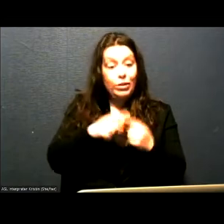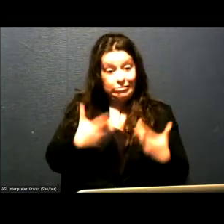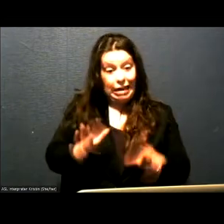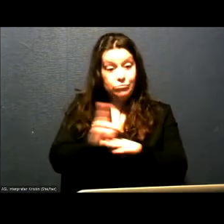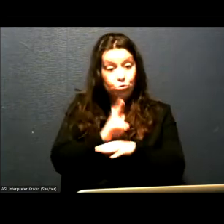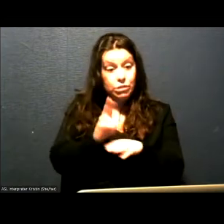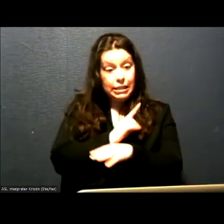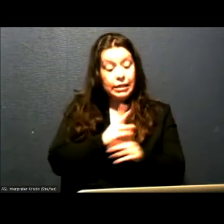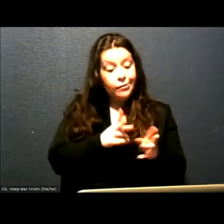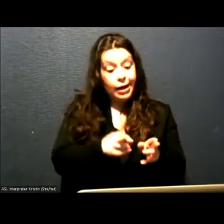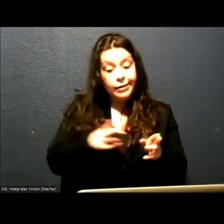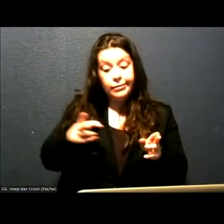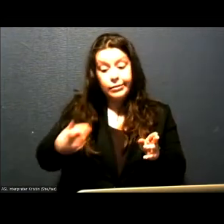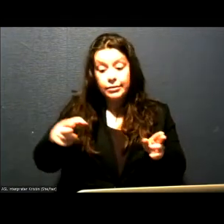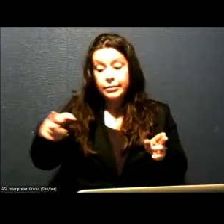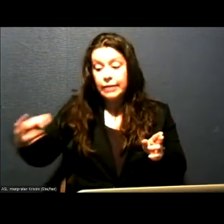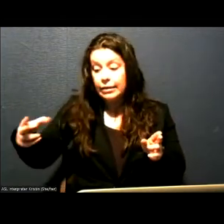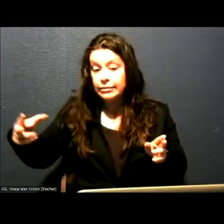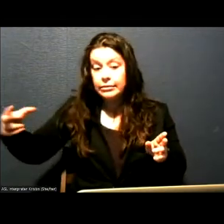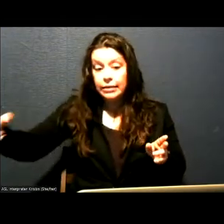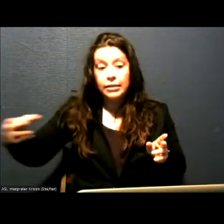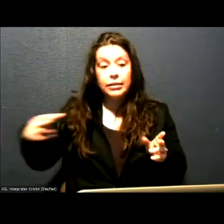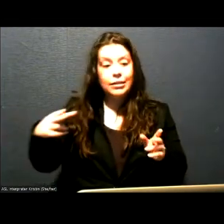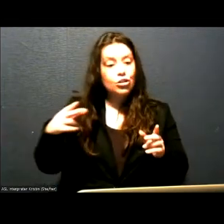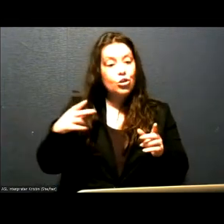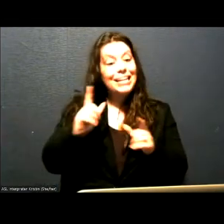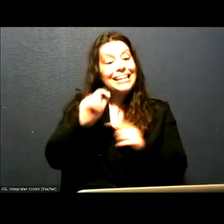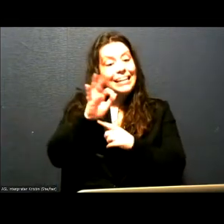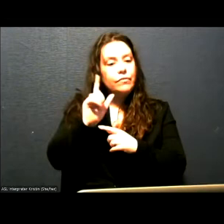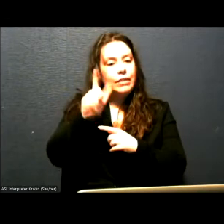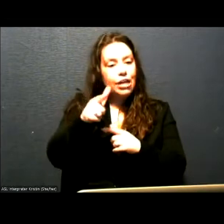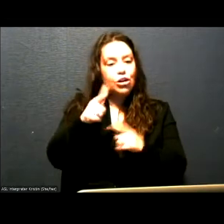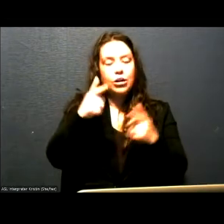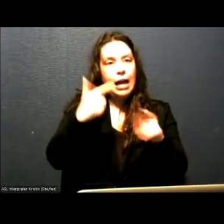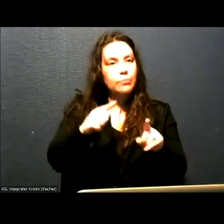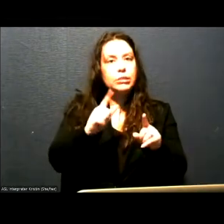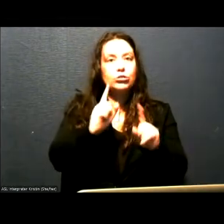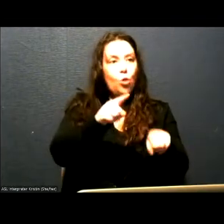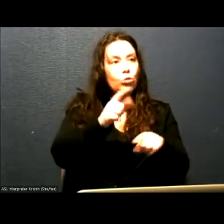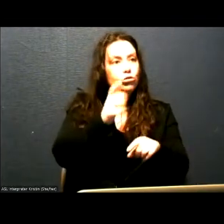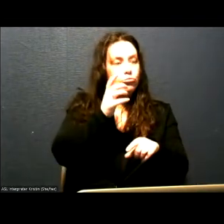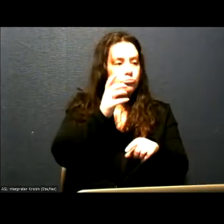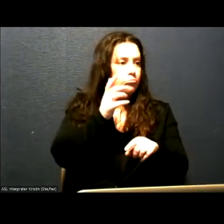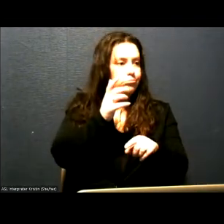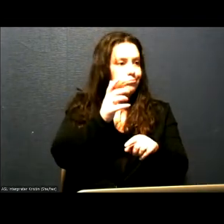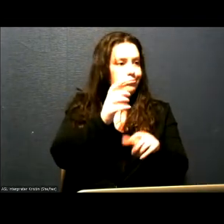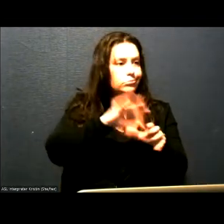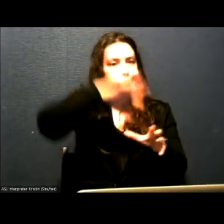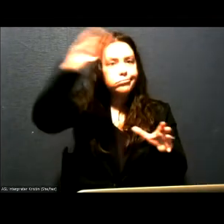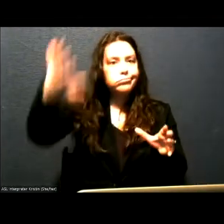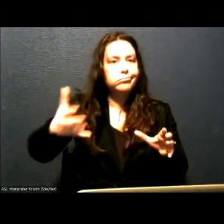um, it, hopefully they won't get entangled in it if it's only six inches. >>Erika: Great! Um, so I know